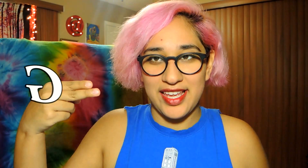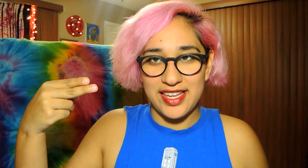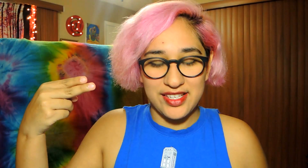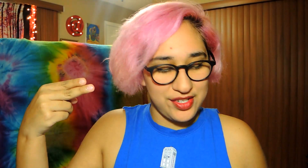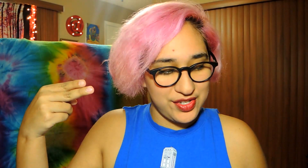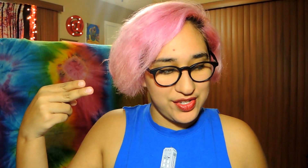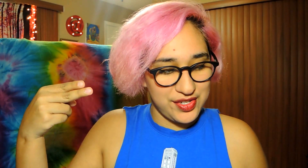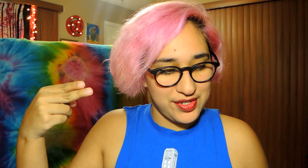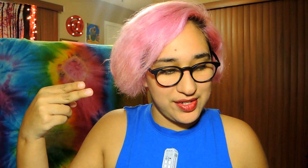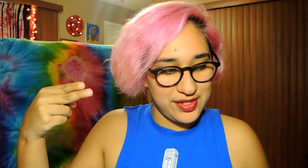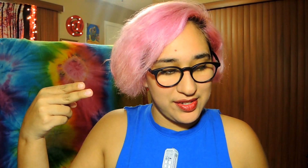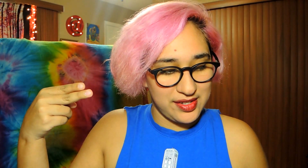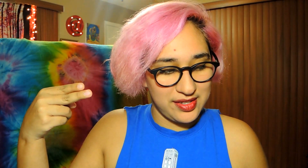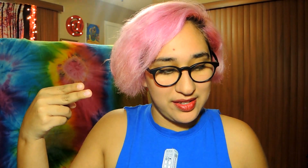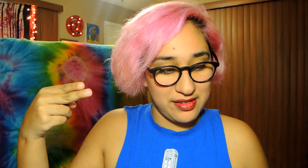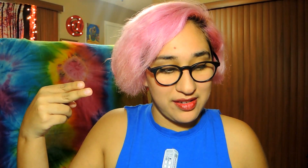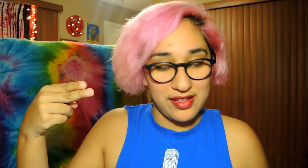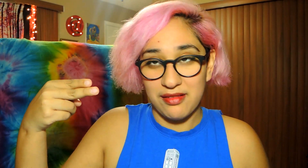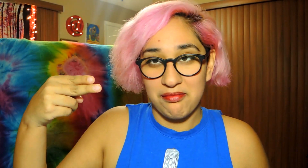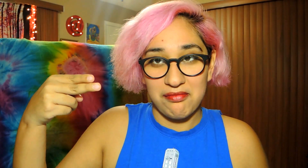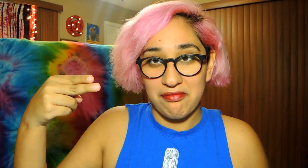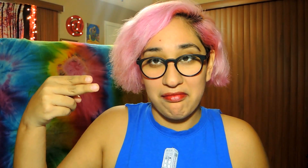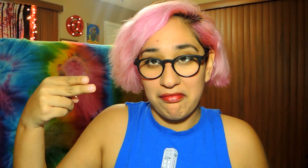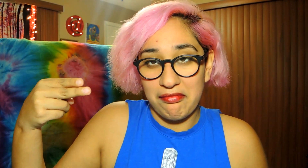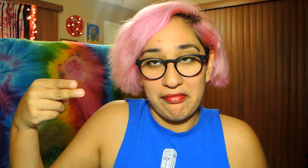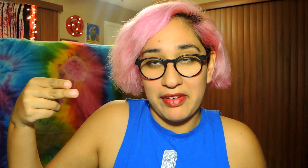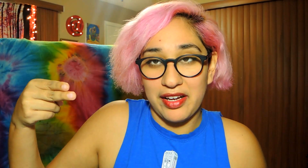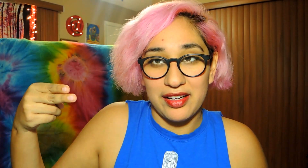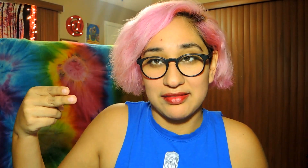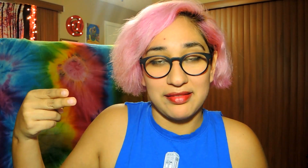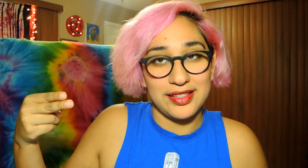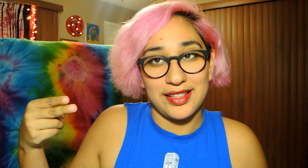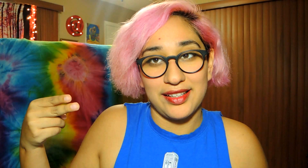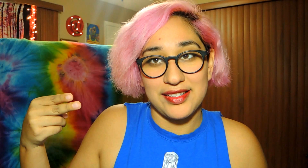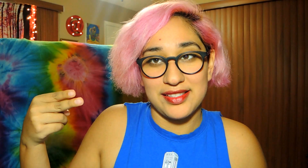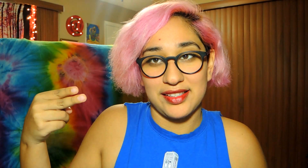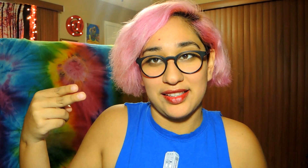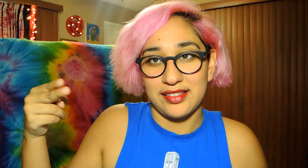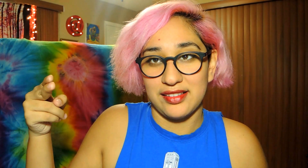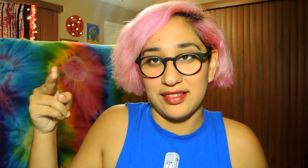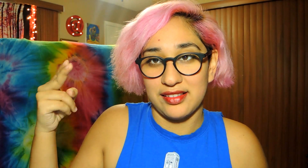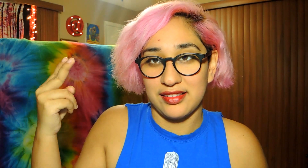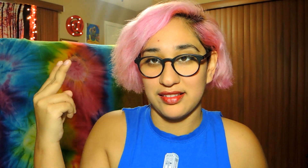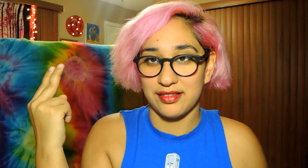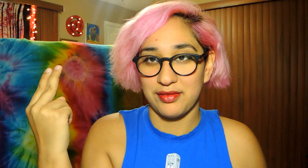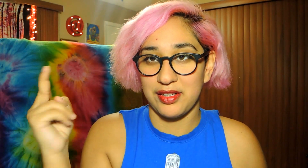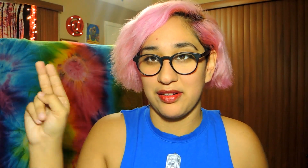"H"..... I honestly, what,